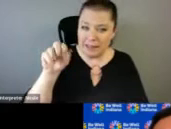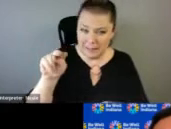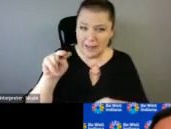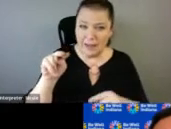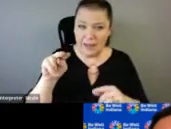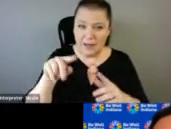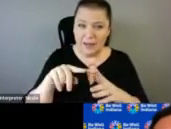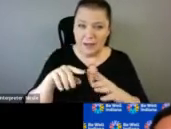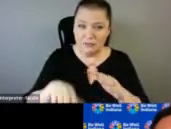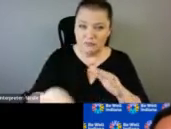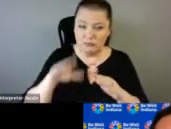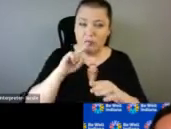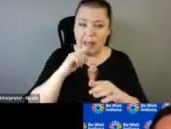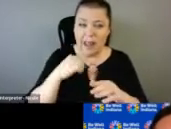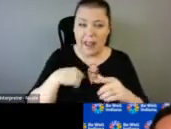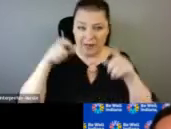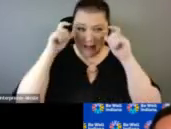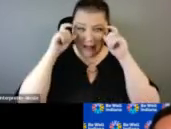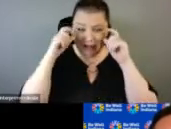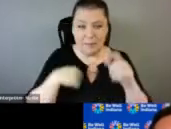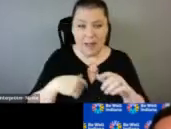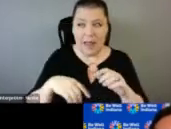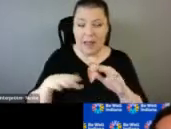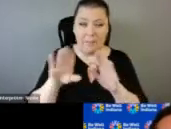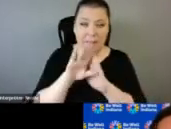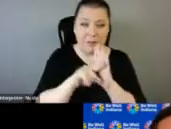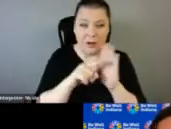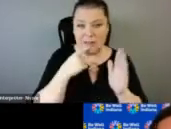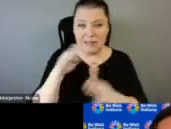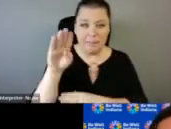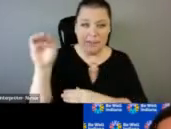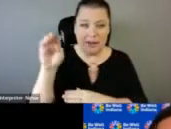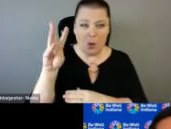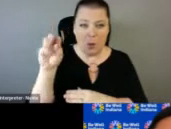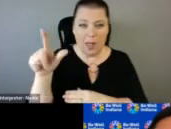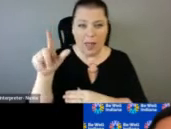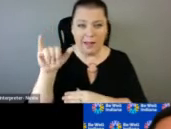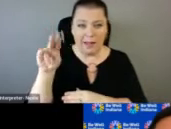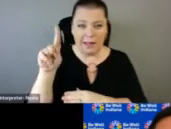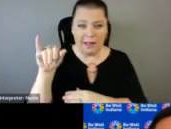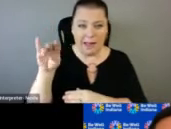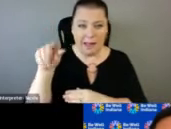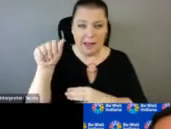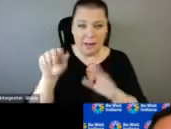And I'm speaking in front of a background that says Be well, Indiana on it. I'm in my late